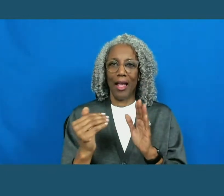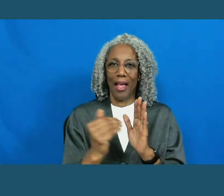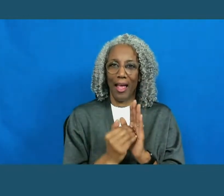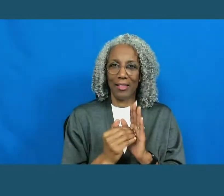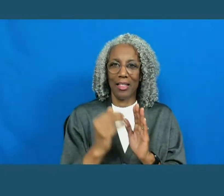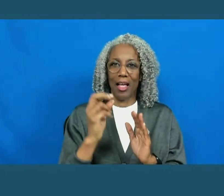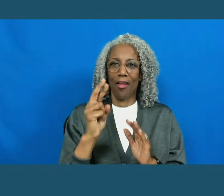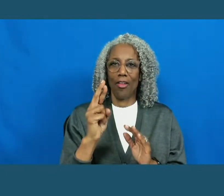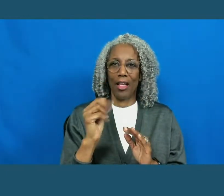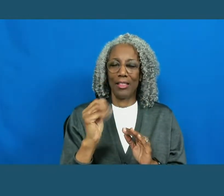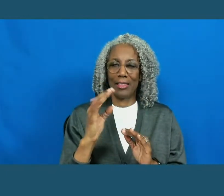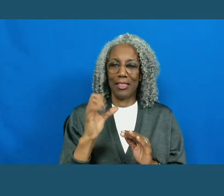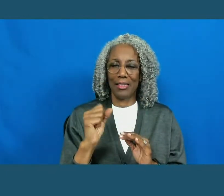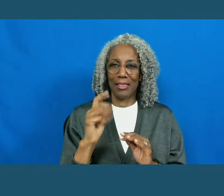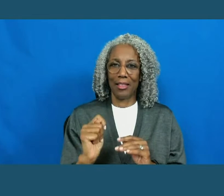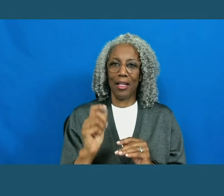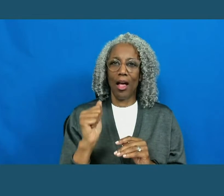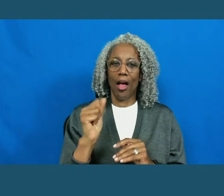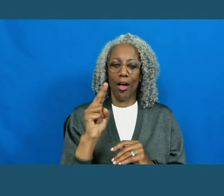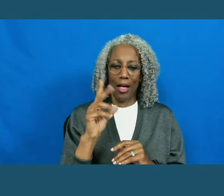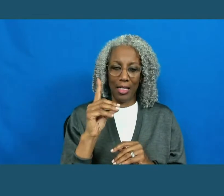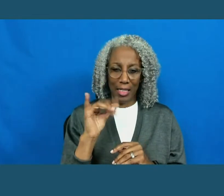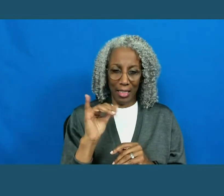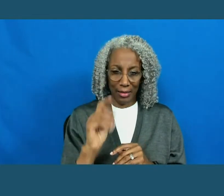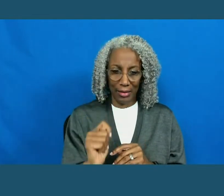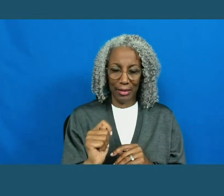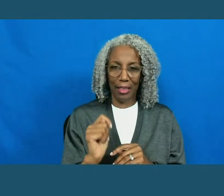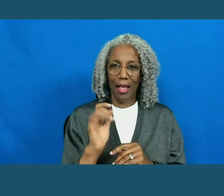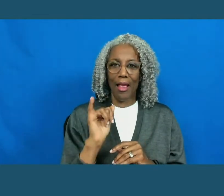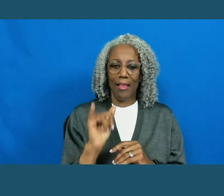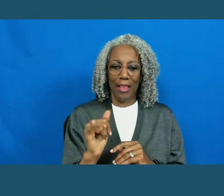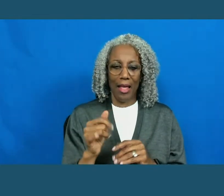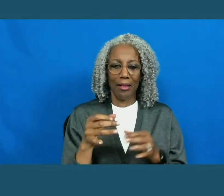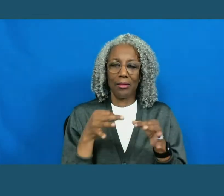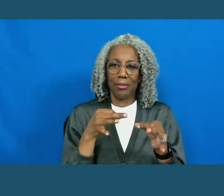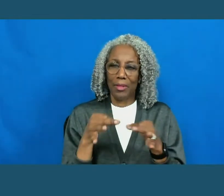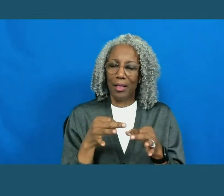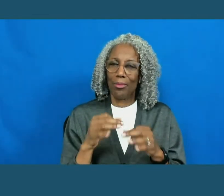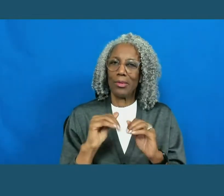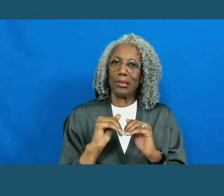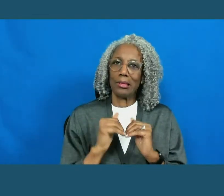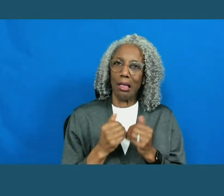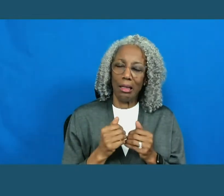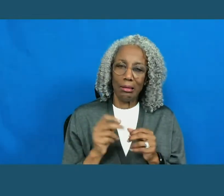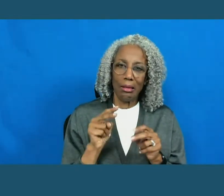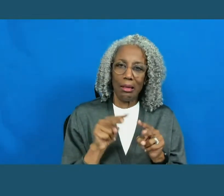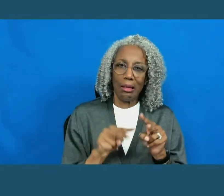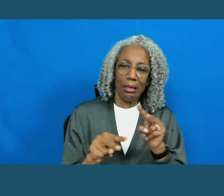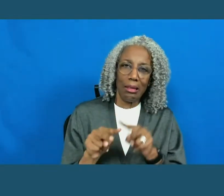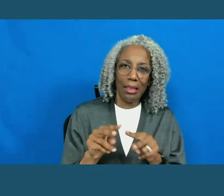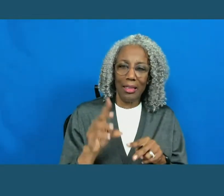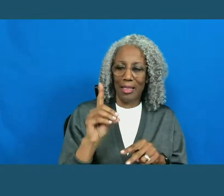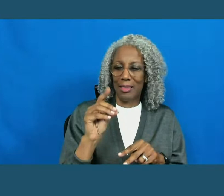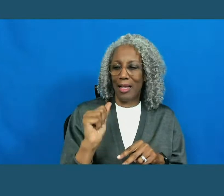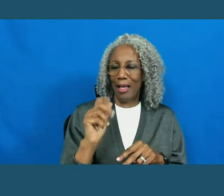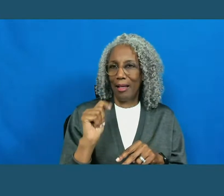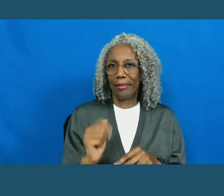get there. I fall back on our anti racist audit. That was a proactive measurement that we put in place to say. You know